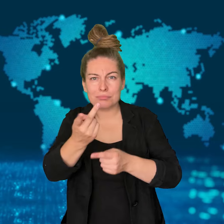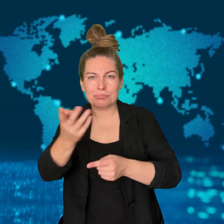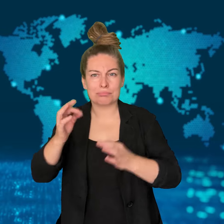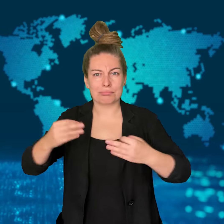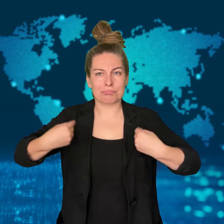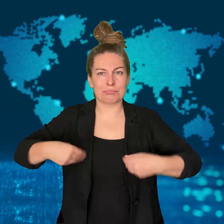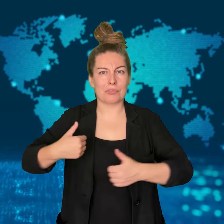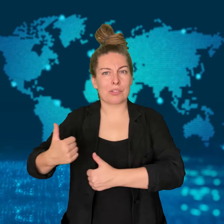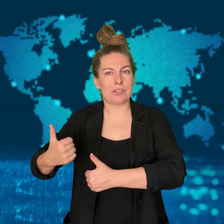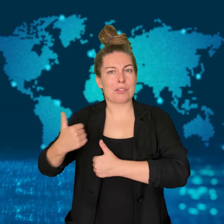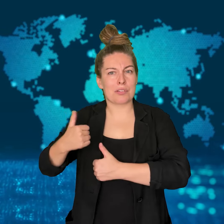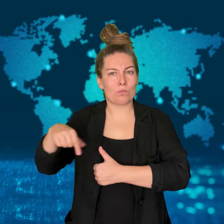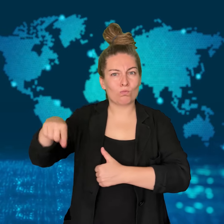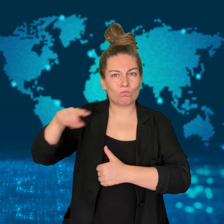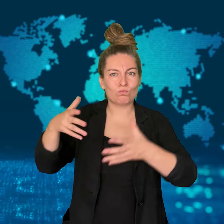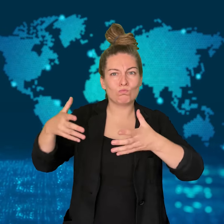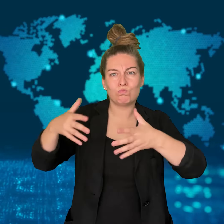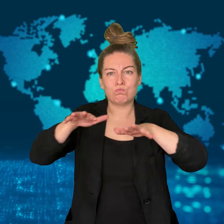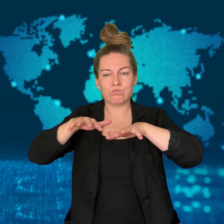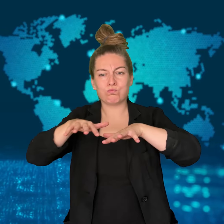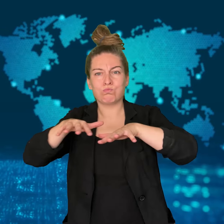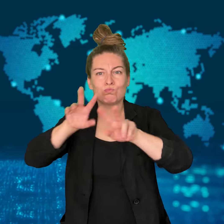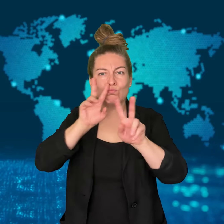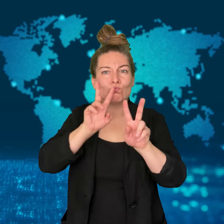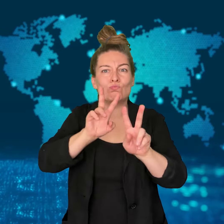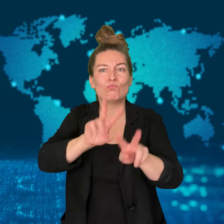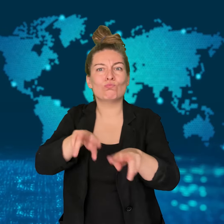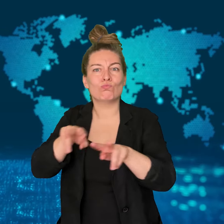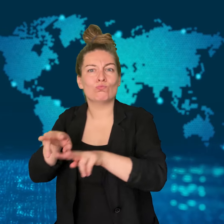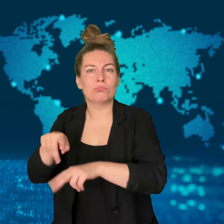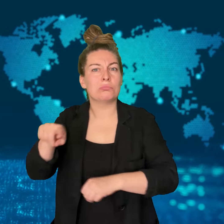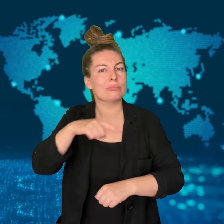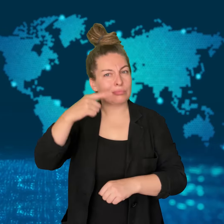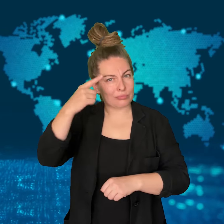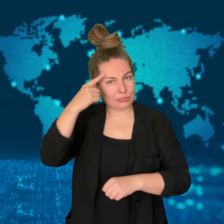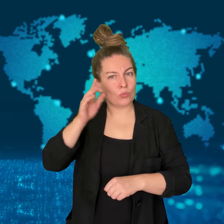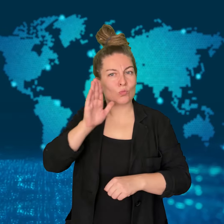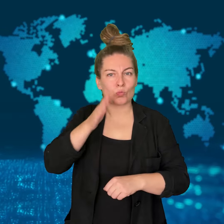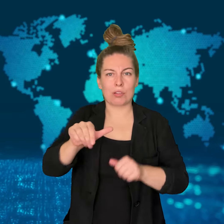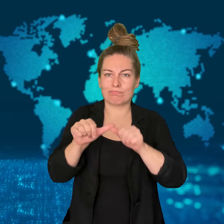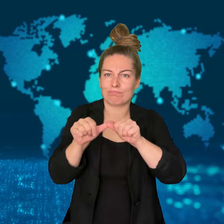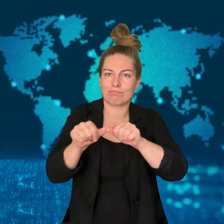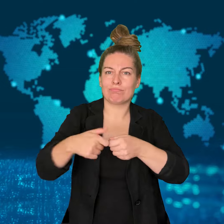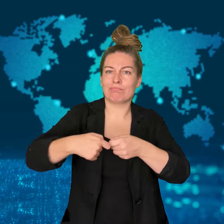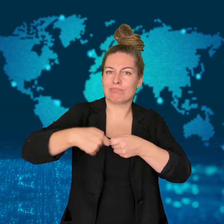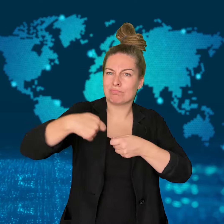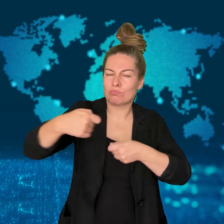It's believed that he is continuing in a long-term plan to